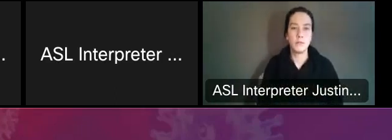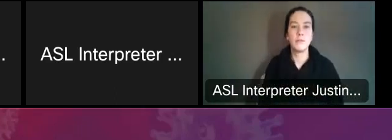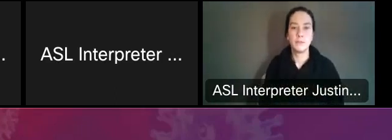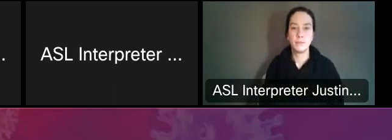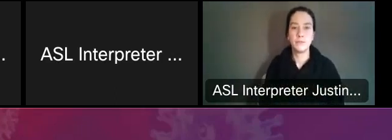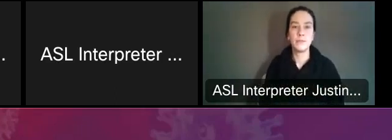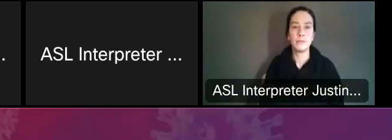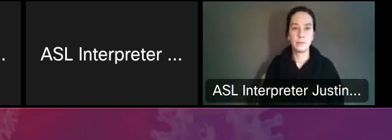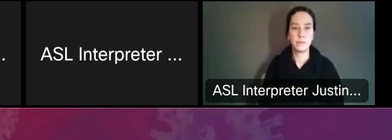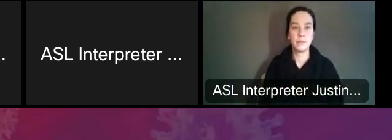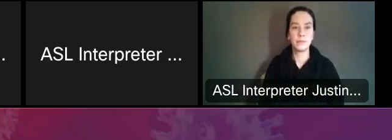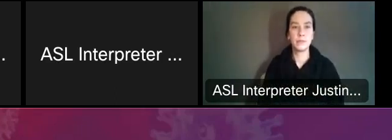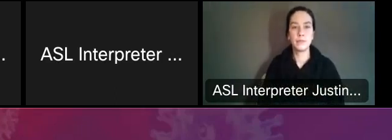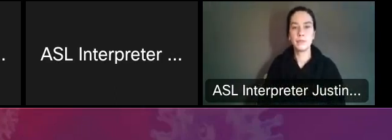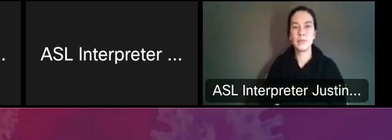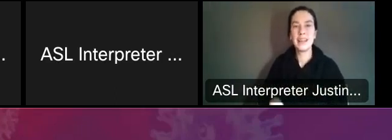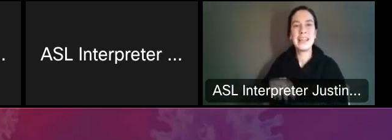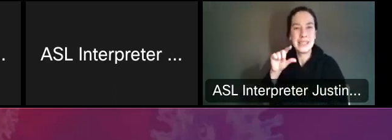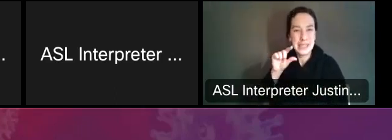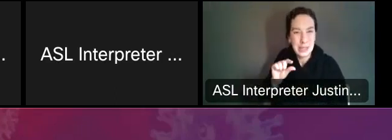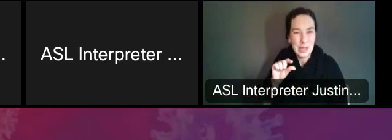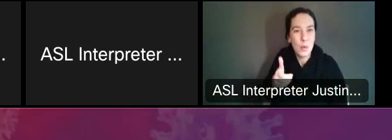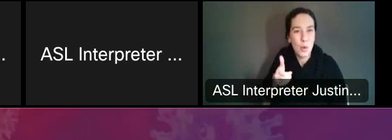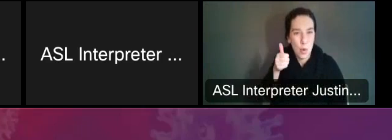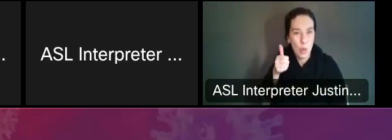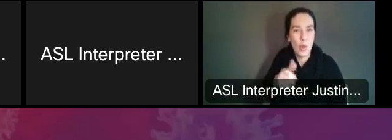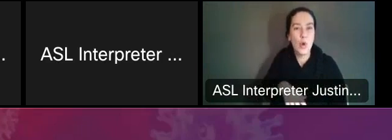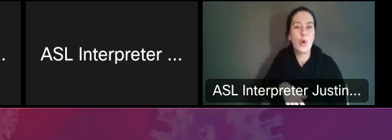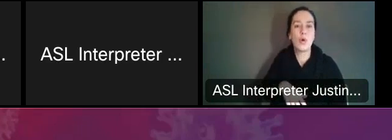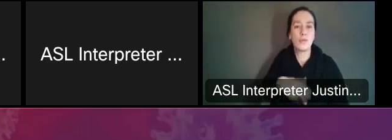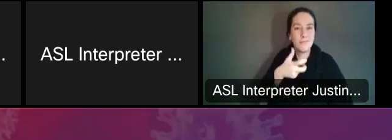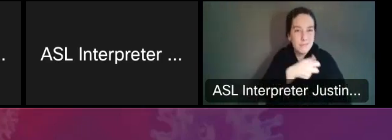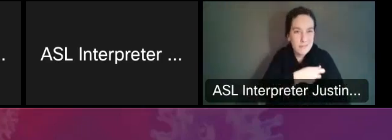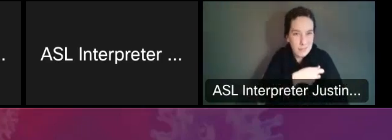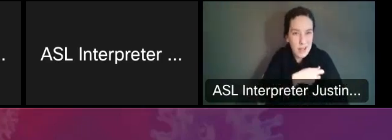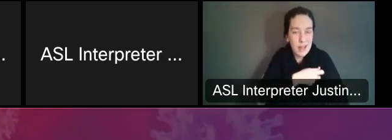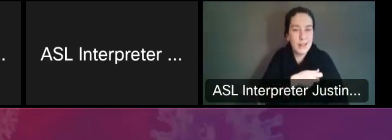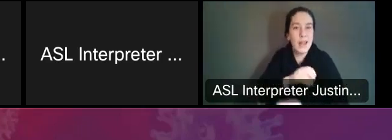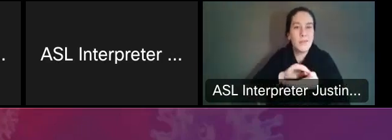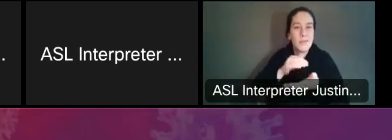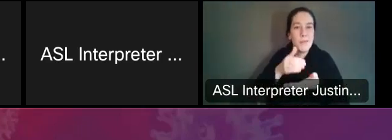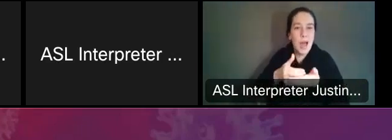For 8 people, ages, 12 and older. Data from Pfizer and the dirty vaccine studies.